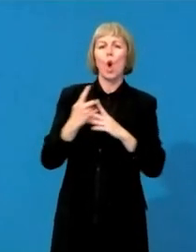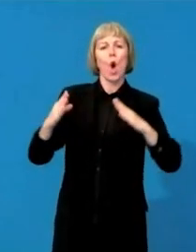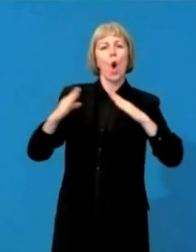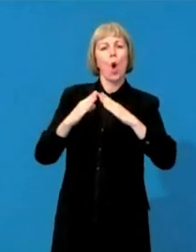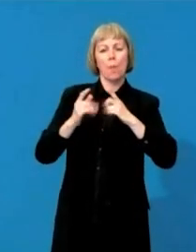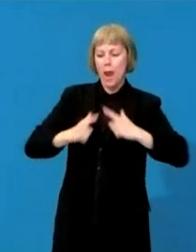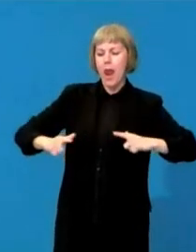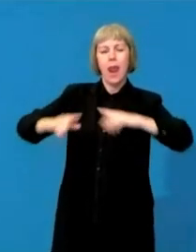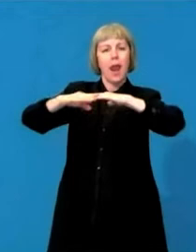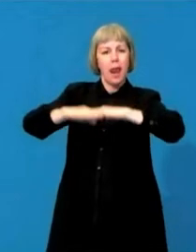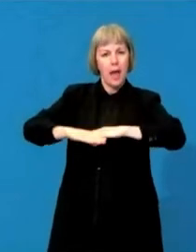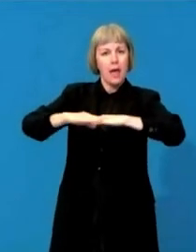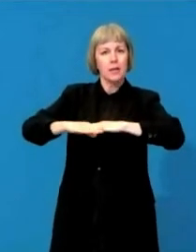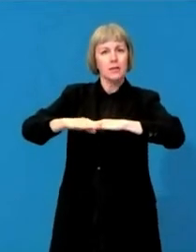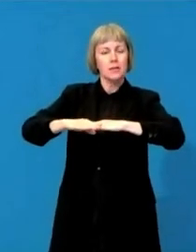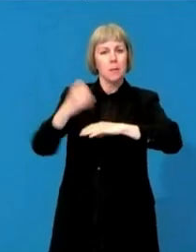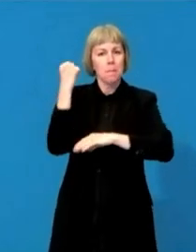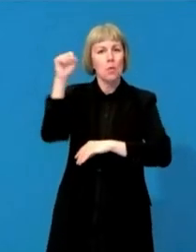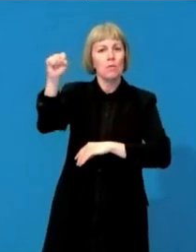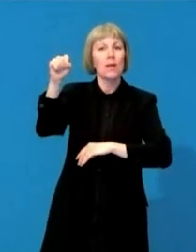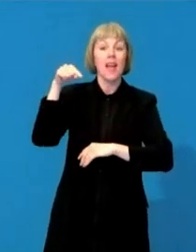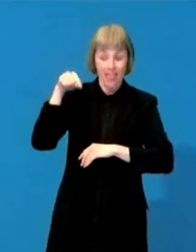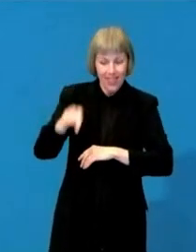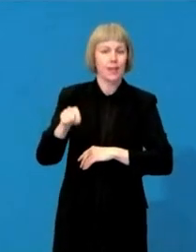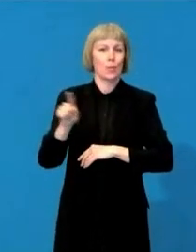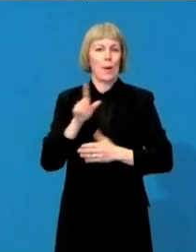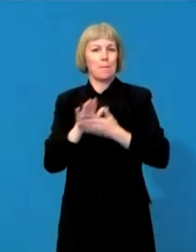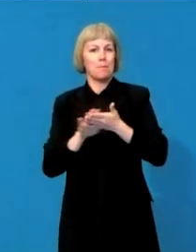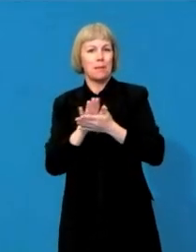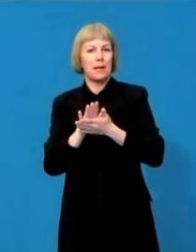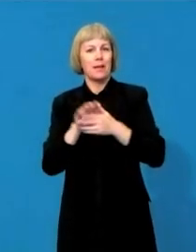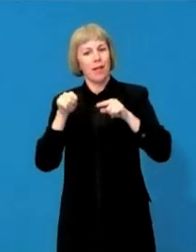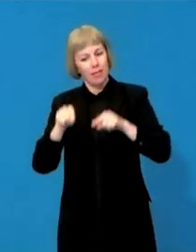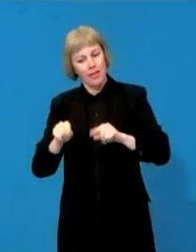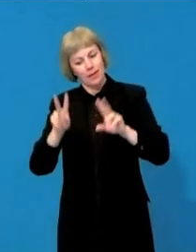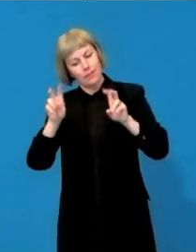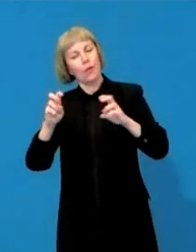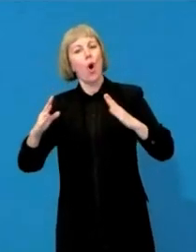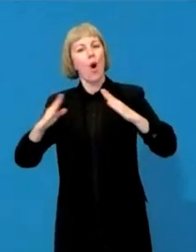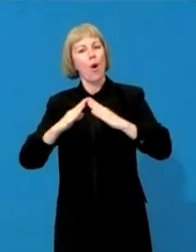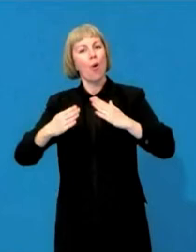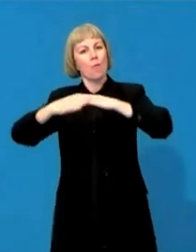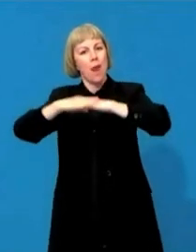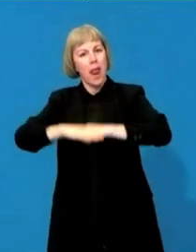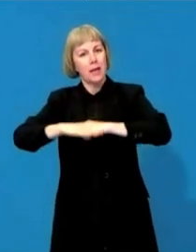homelands that we are talking about here that have now - where people have set up